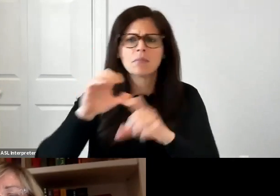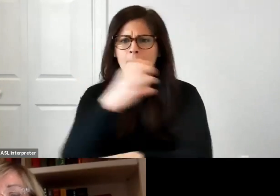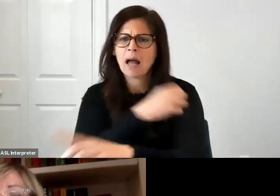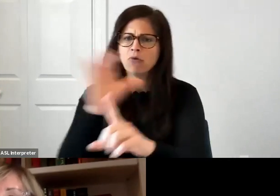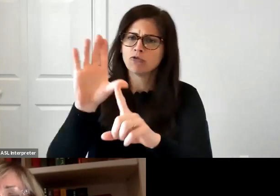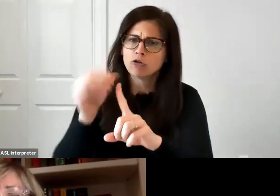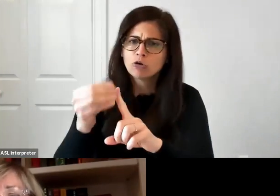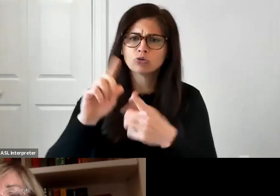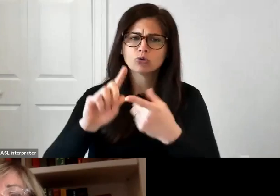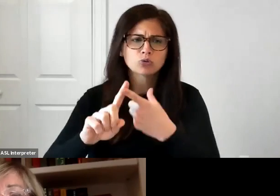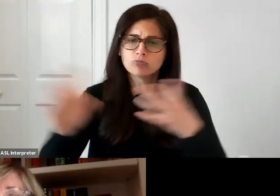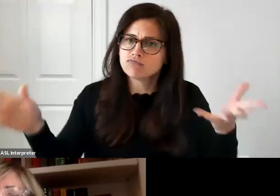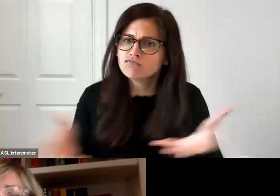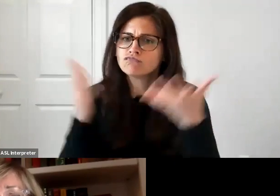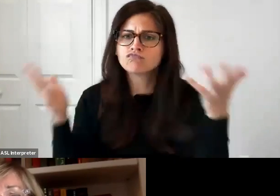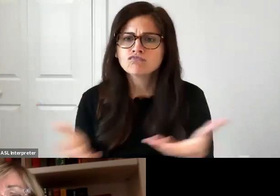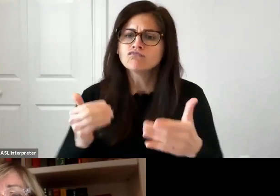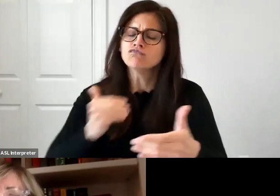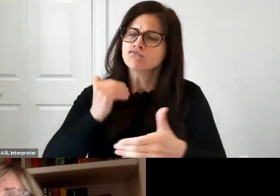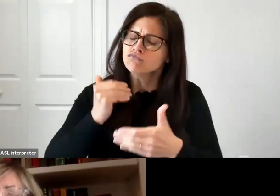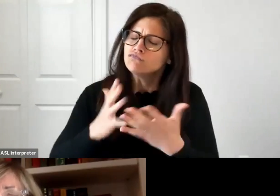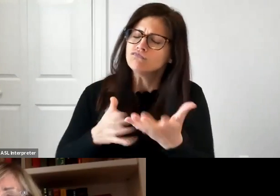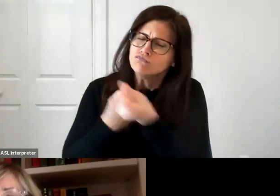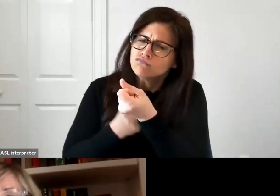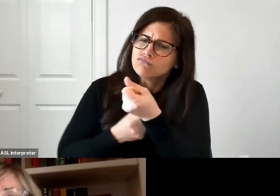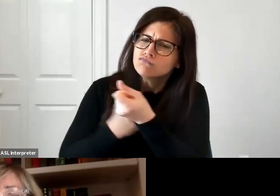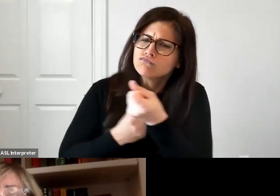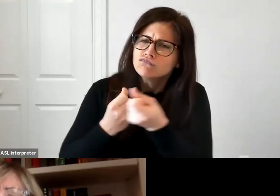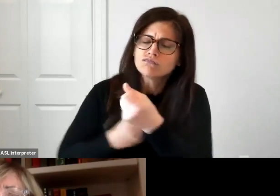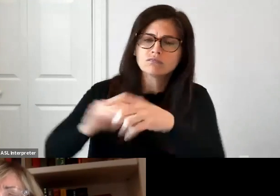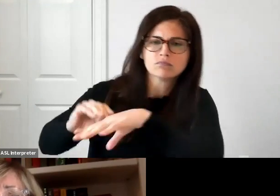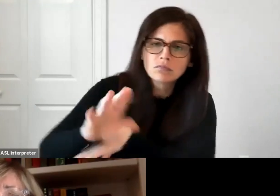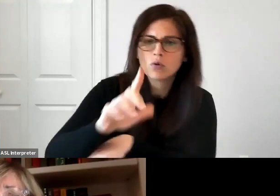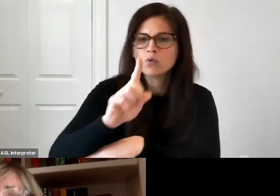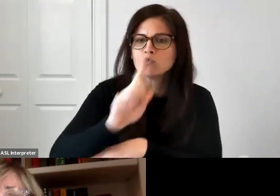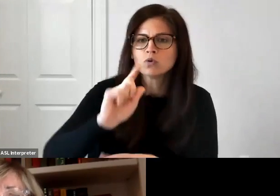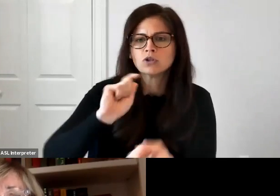to accelerate and amplify real change for real inclusion.